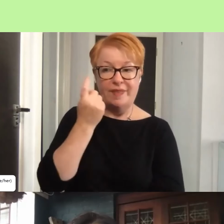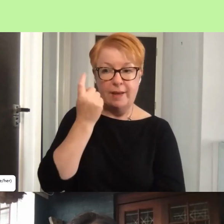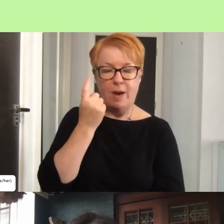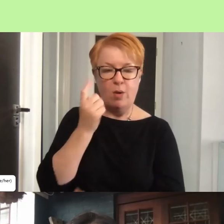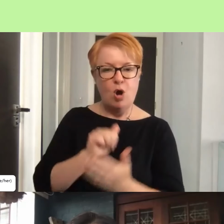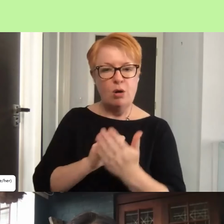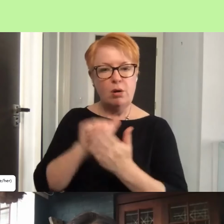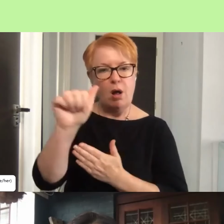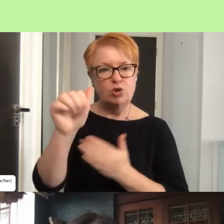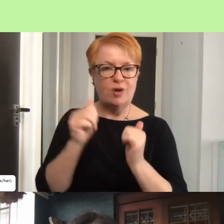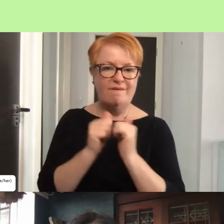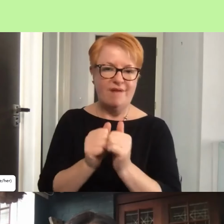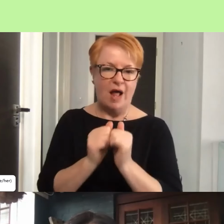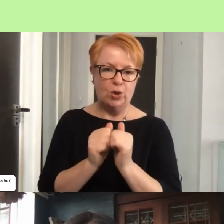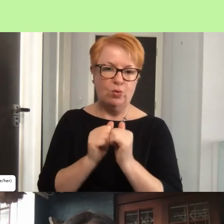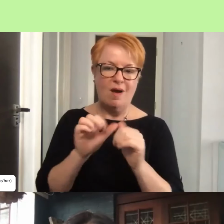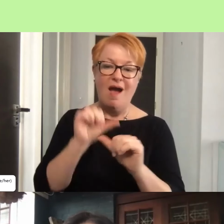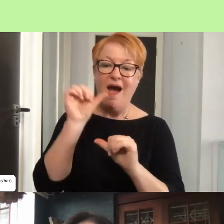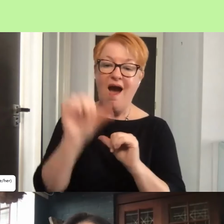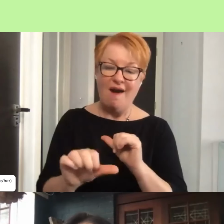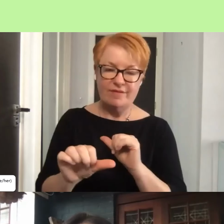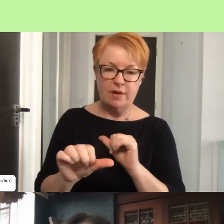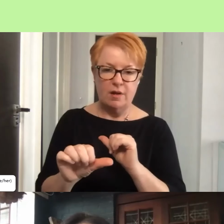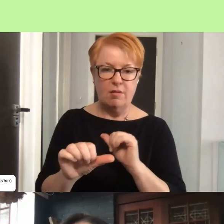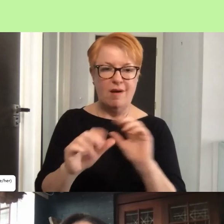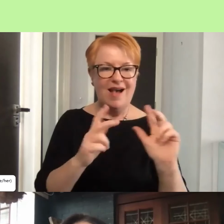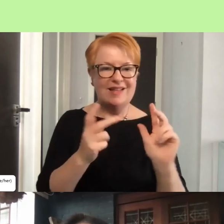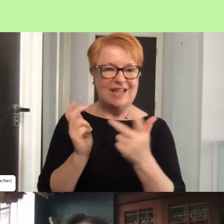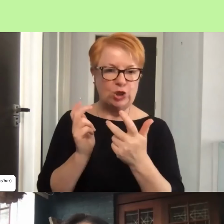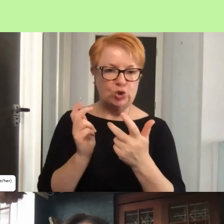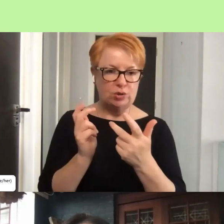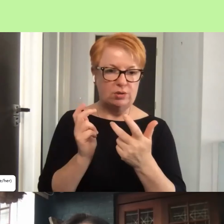beyond attention economies, you know, online or offline.